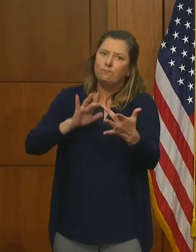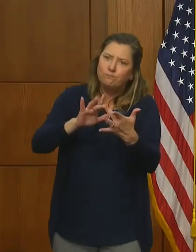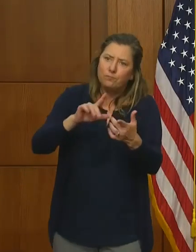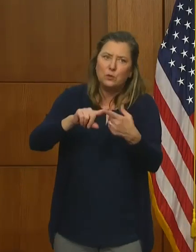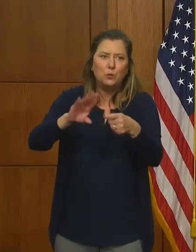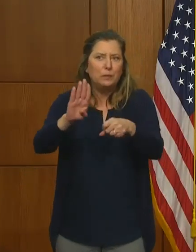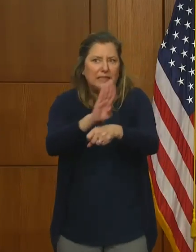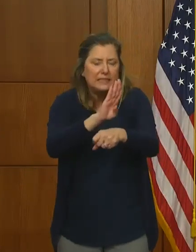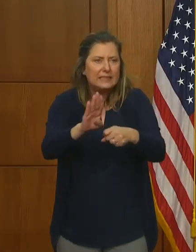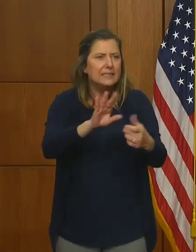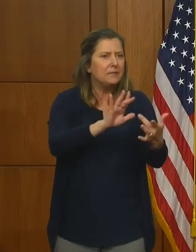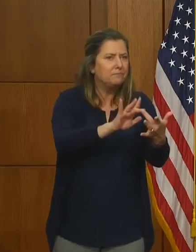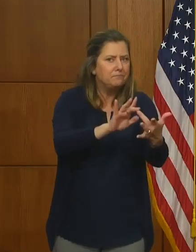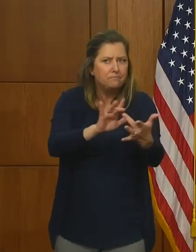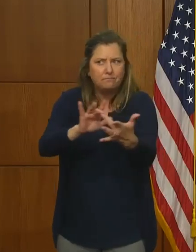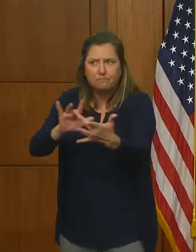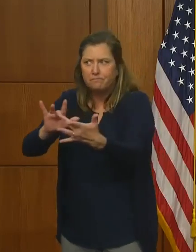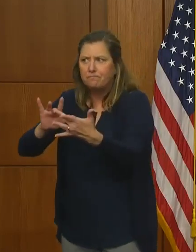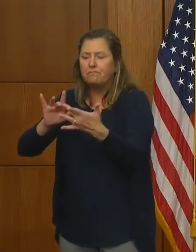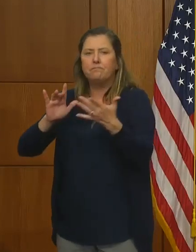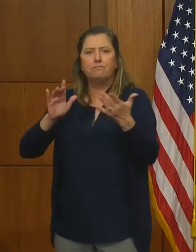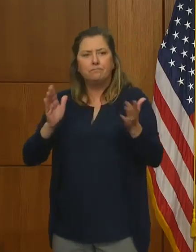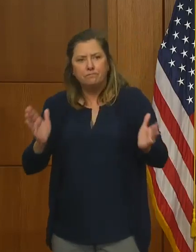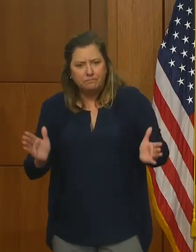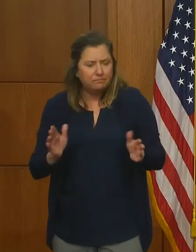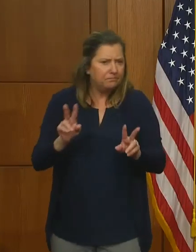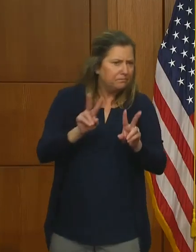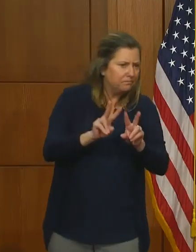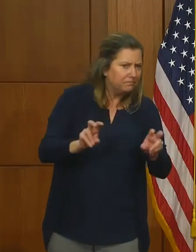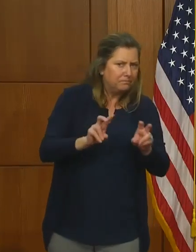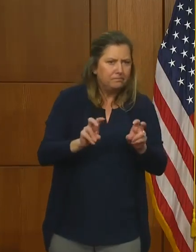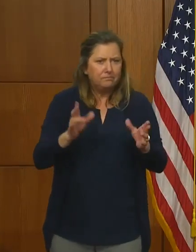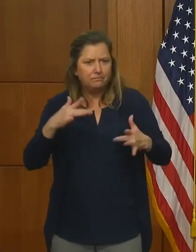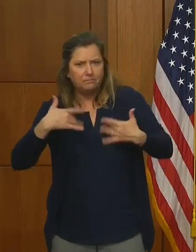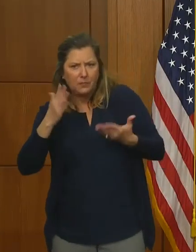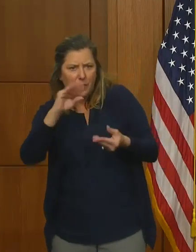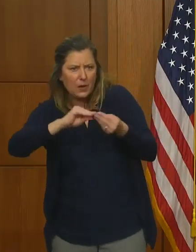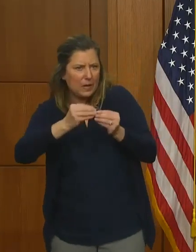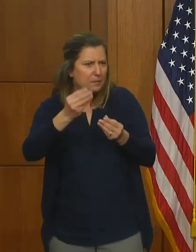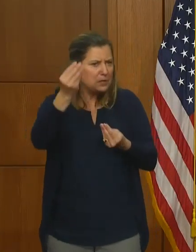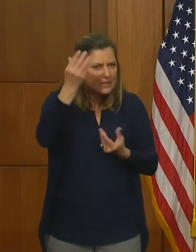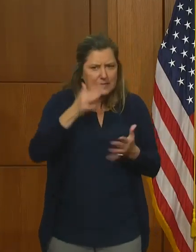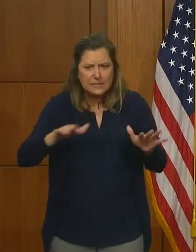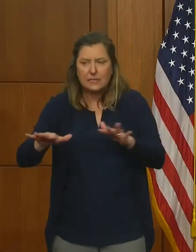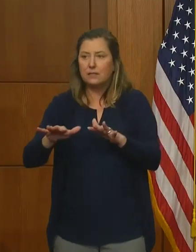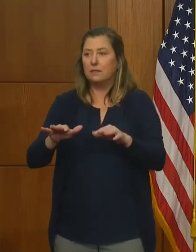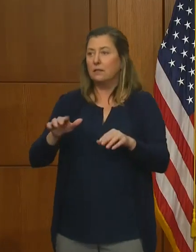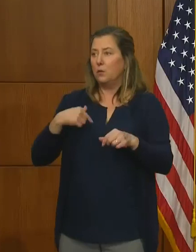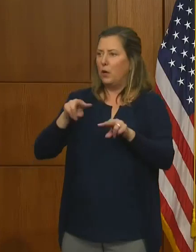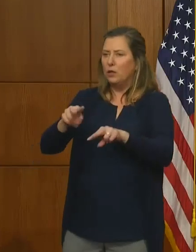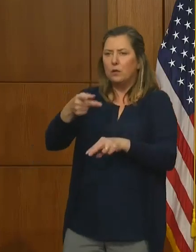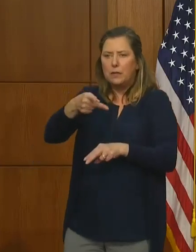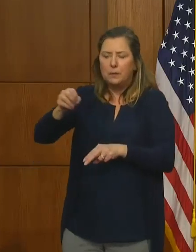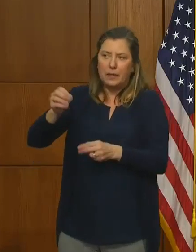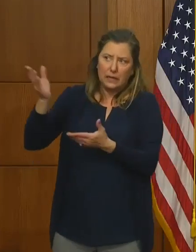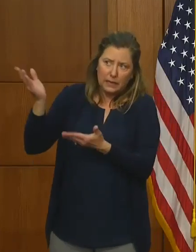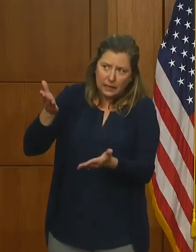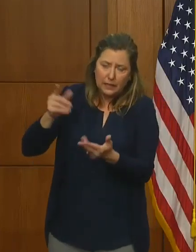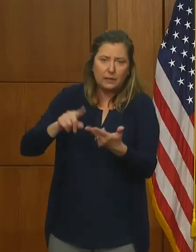STAFF'S. MORE HIS DICK. TO REACH OUT TO OUR BUSINESSES TO